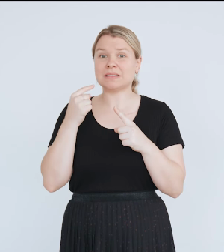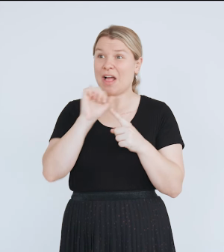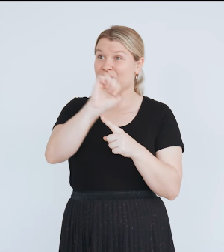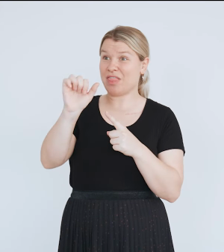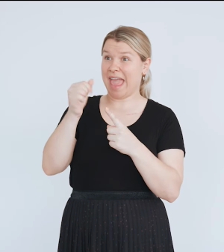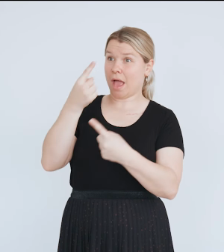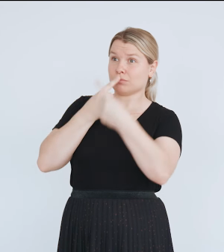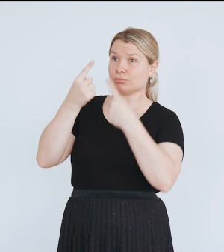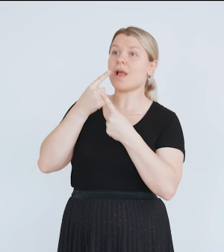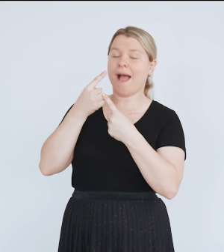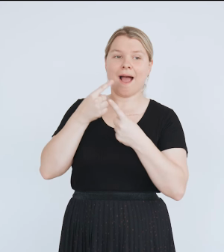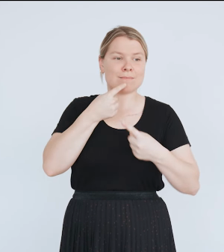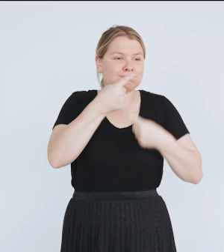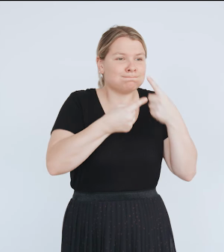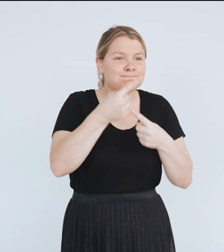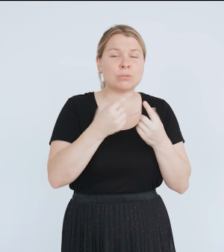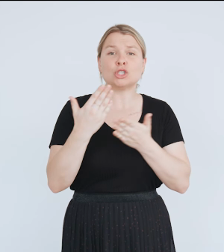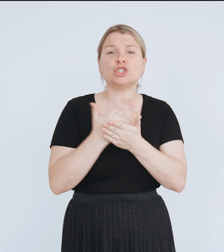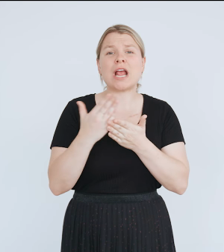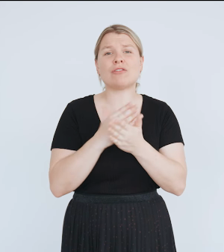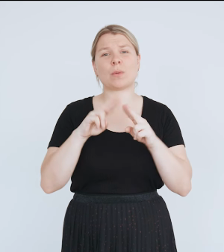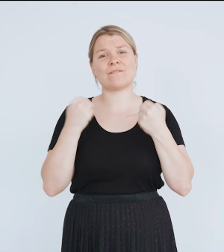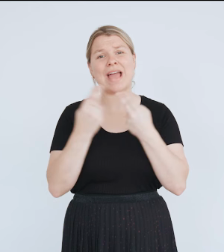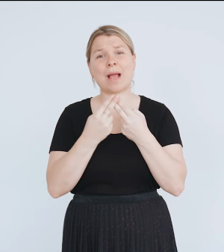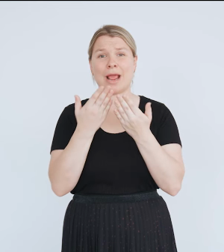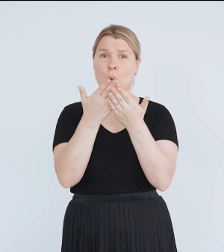to share those with your family and also the broader community.